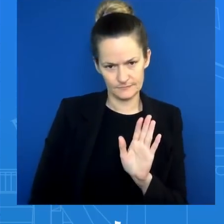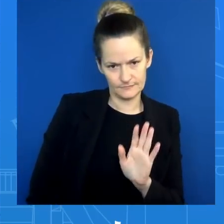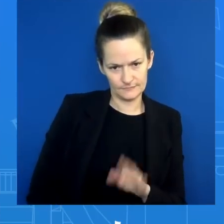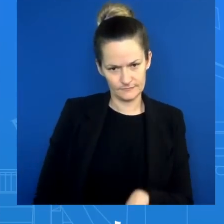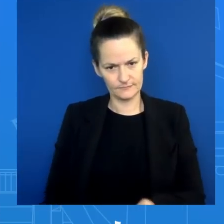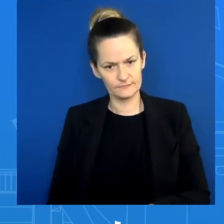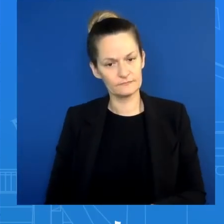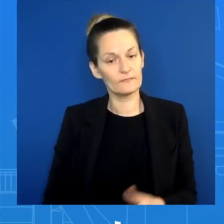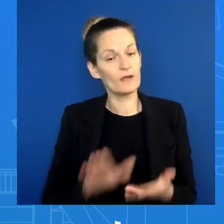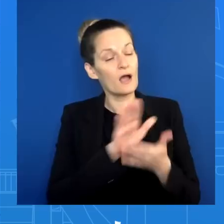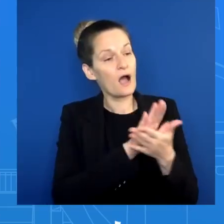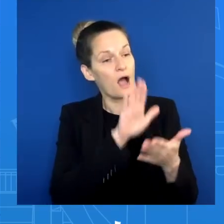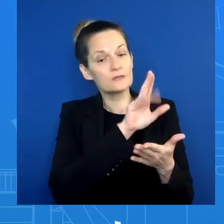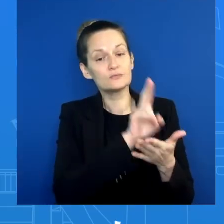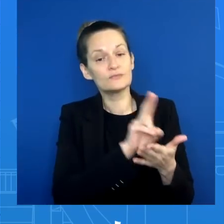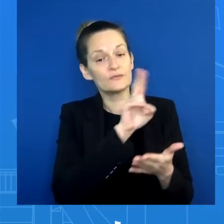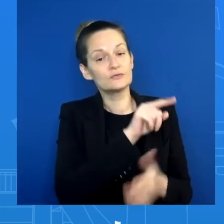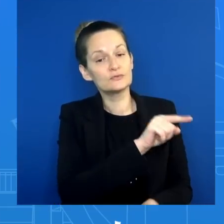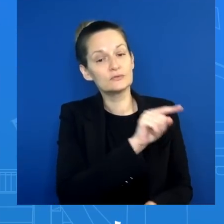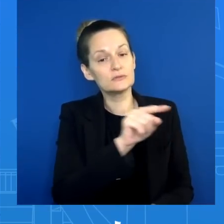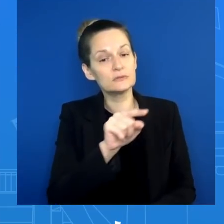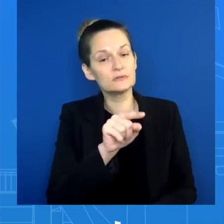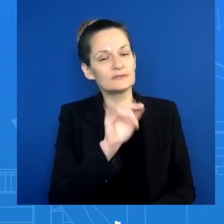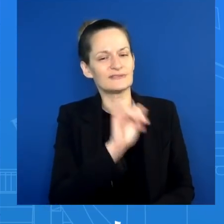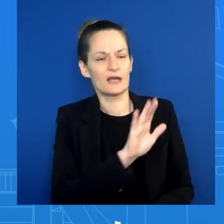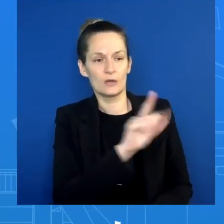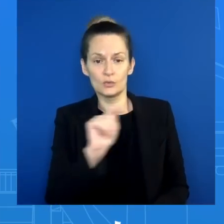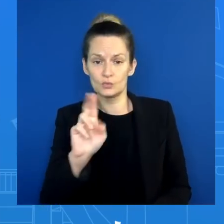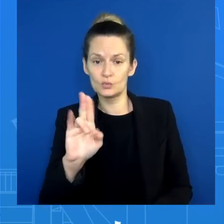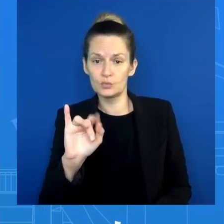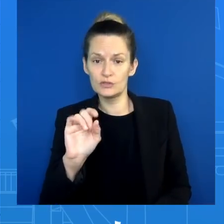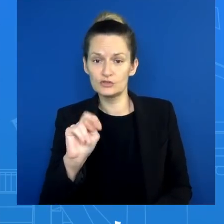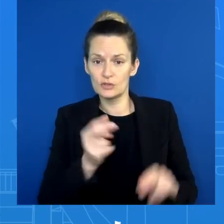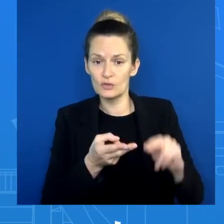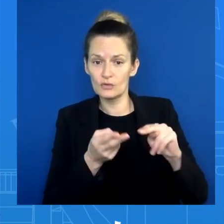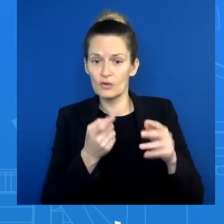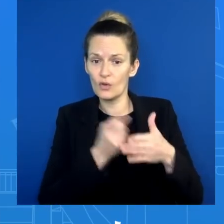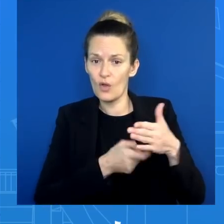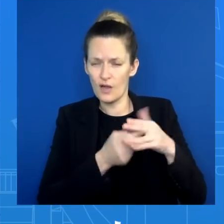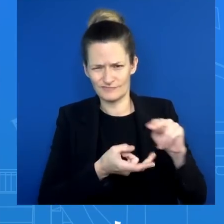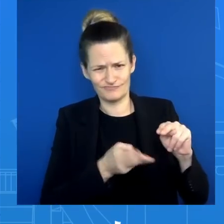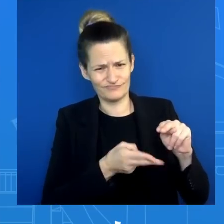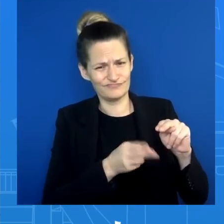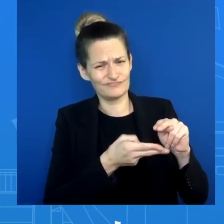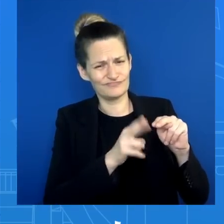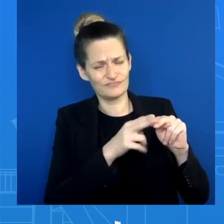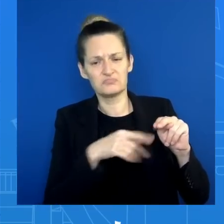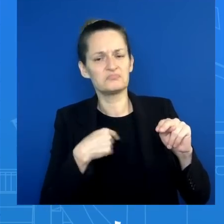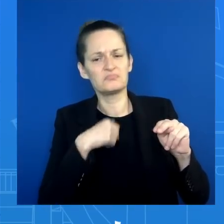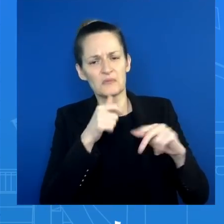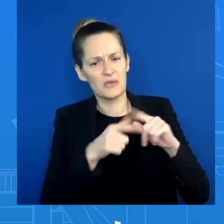So, look, this we have taken steps on college colleges raising tuition. This is something that